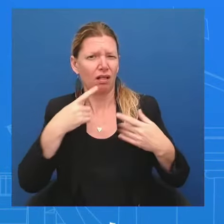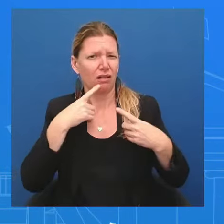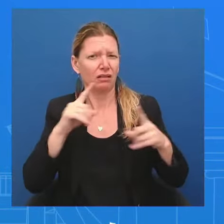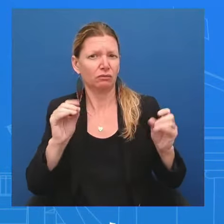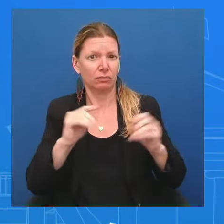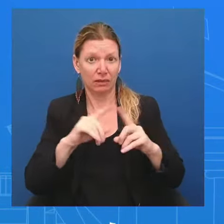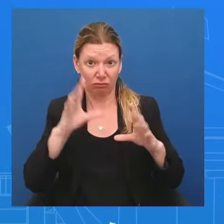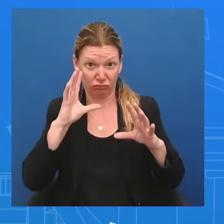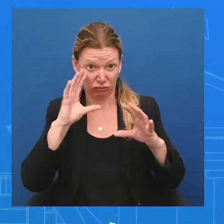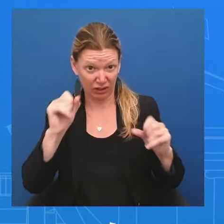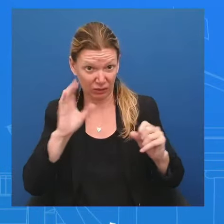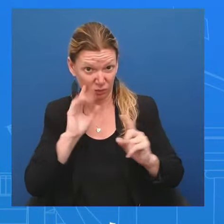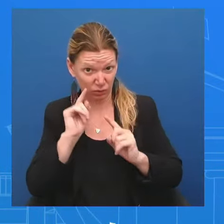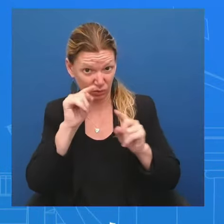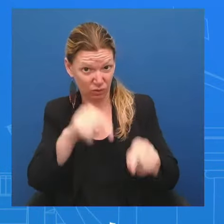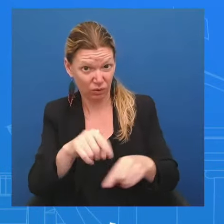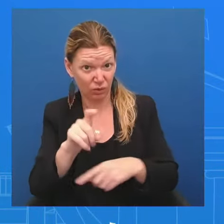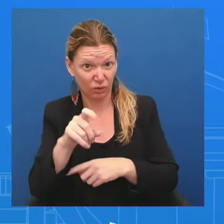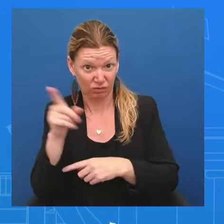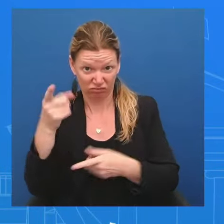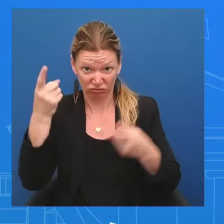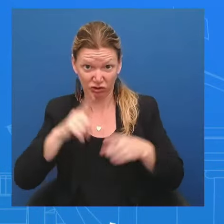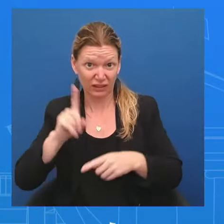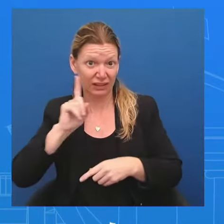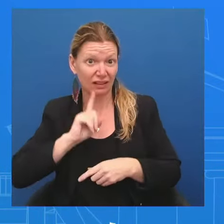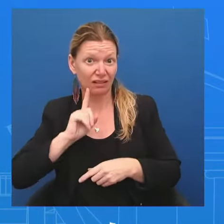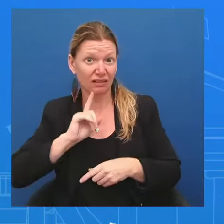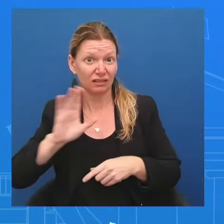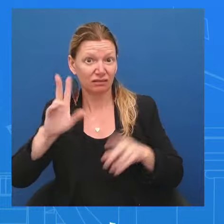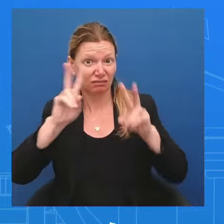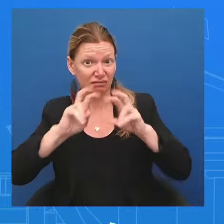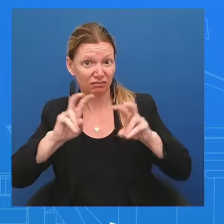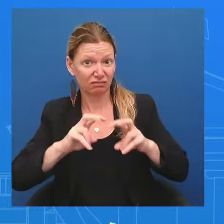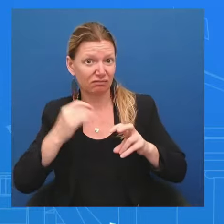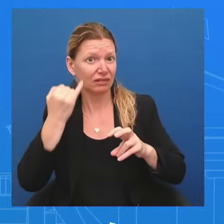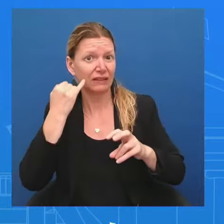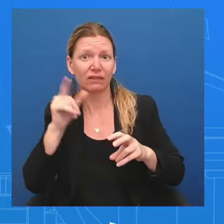Ms. Jean-Pierre: So just a couple of things I would say there, and you know this, we have actively participated